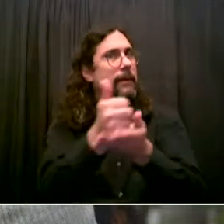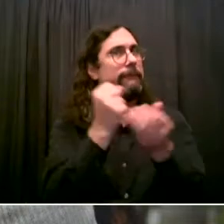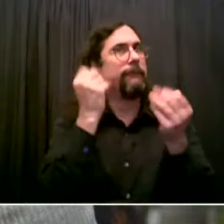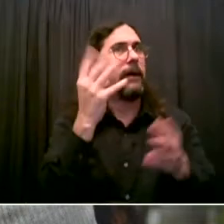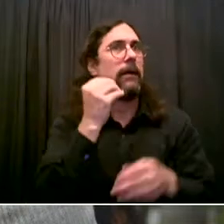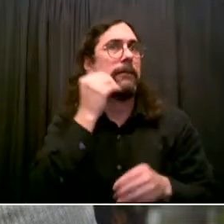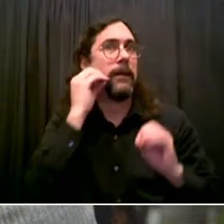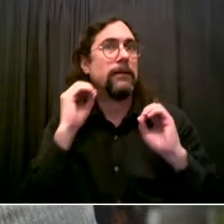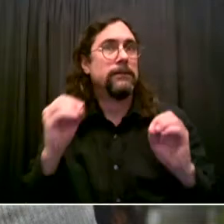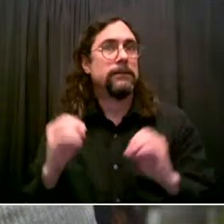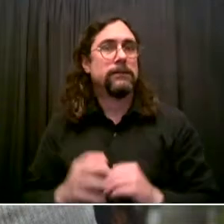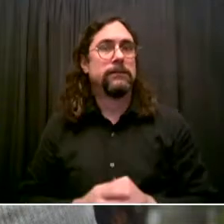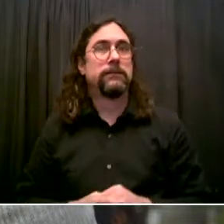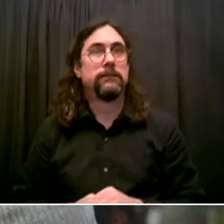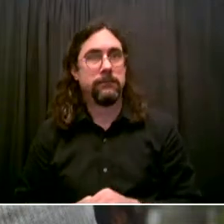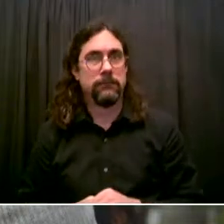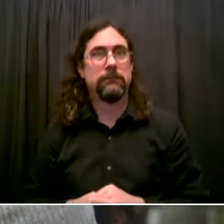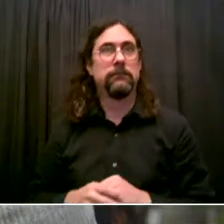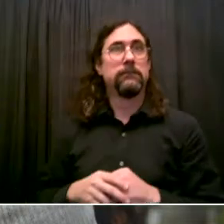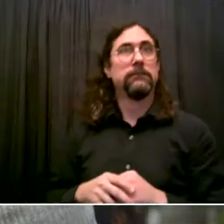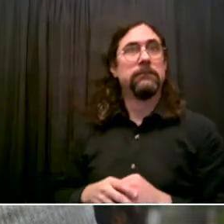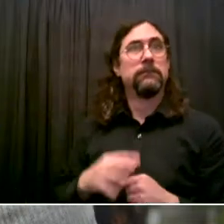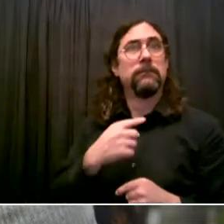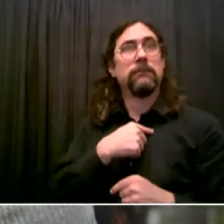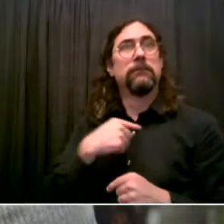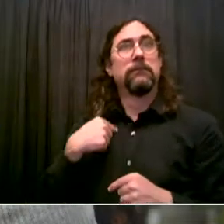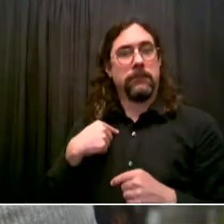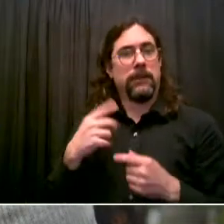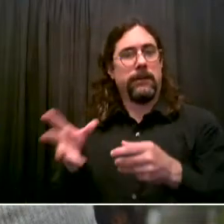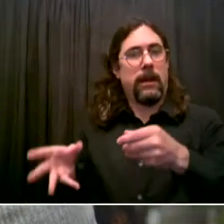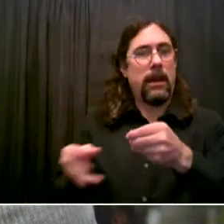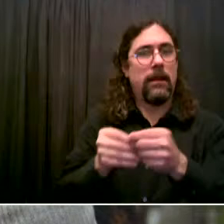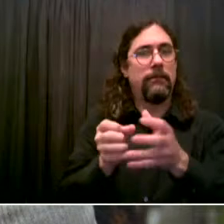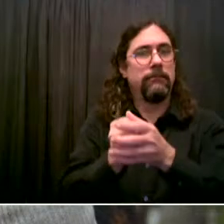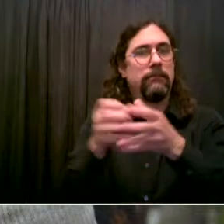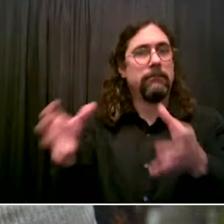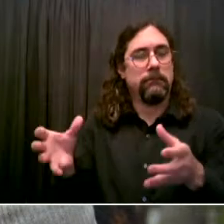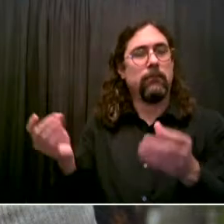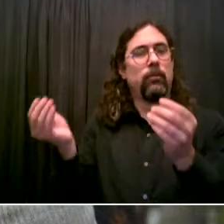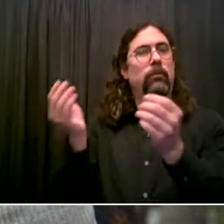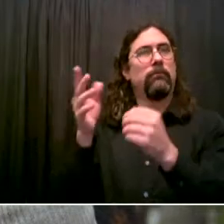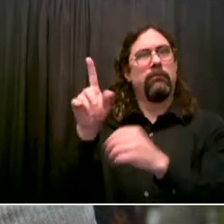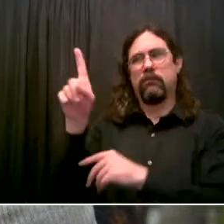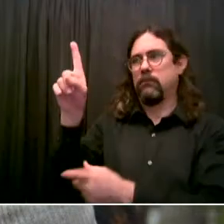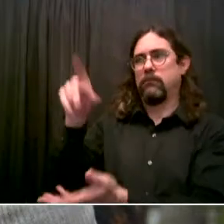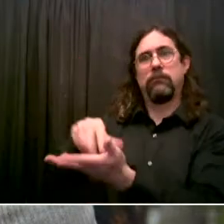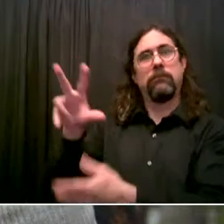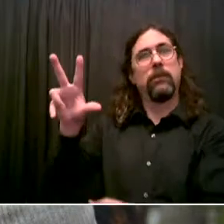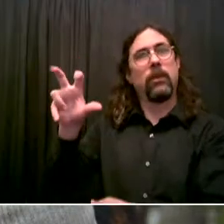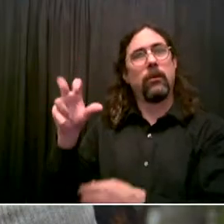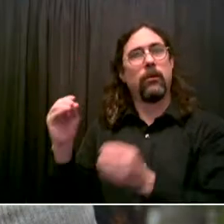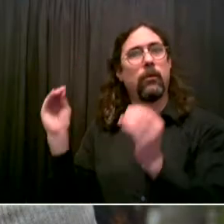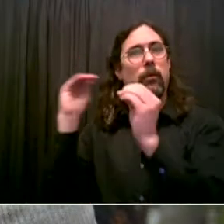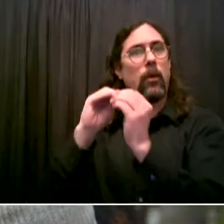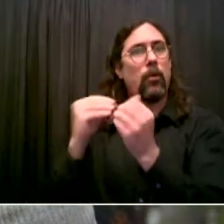WORK AND WE KNOW THAT WE HAVE